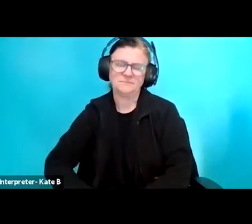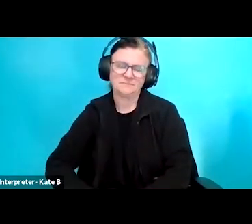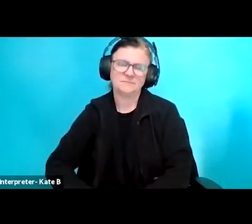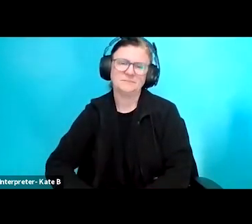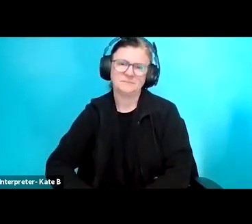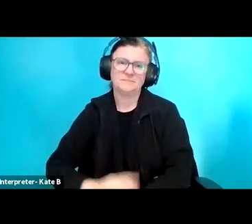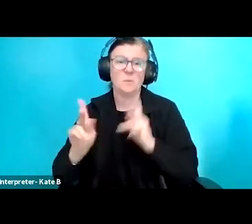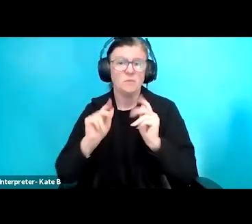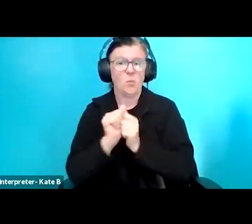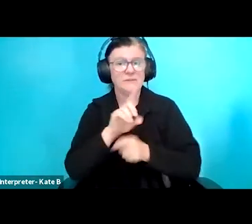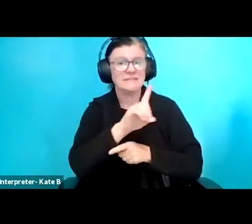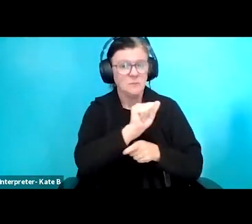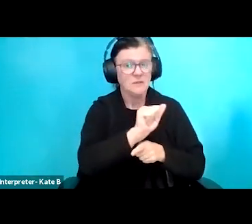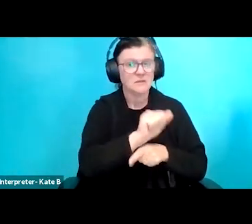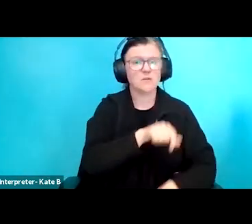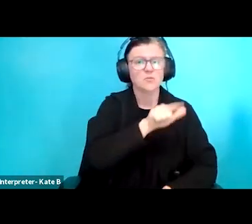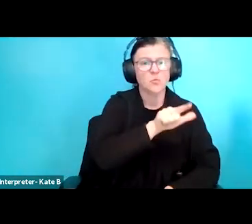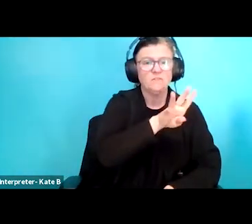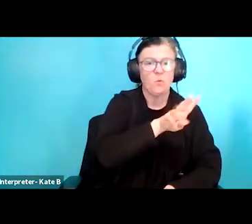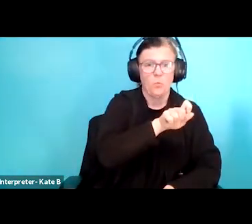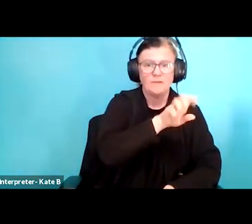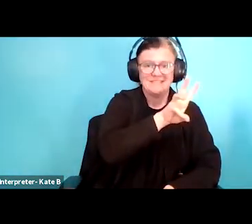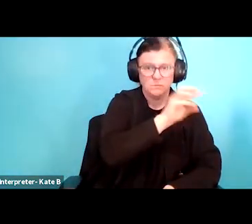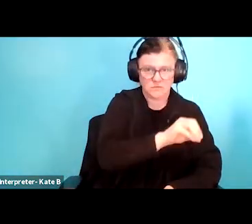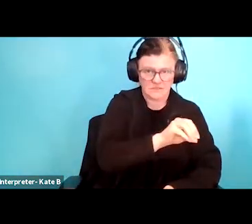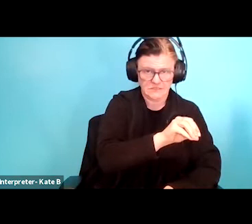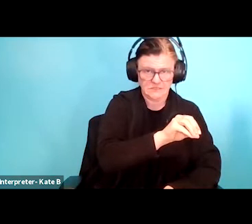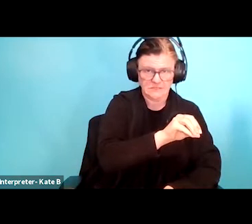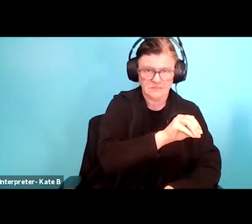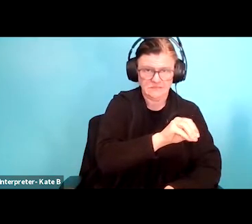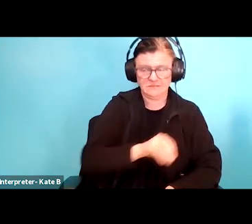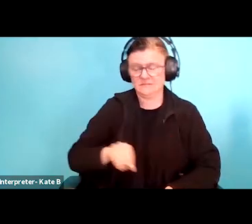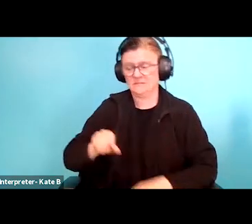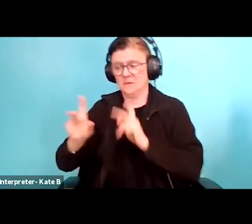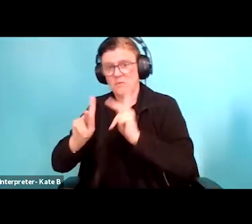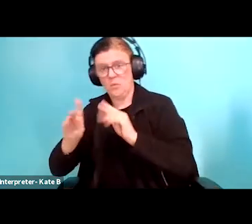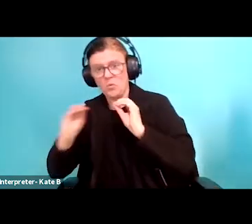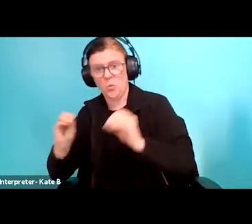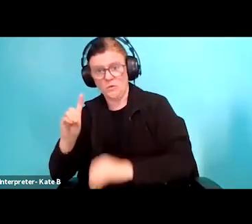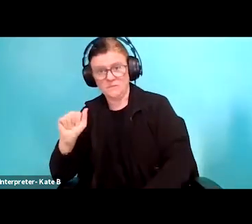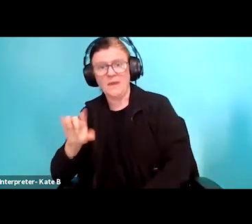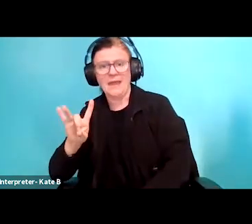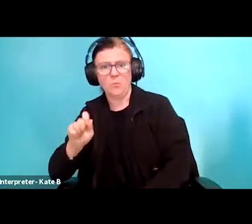that was 24.6 percent in 2012 compared to only 8.8 percent among adults without disabilities